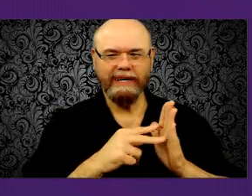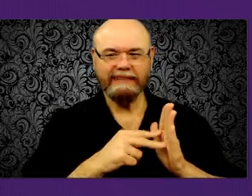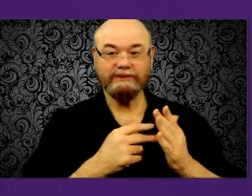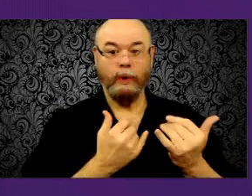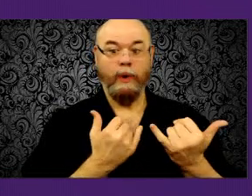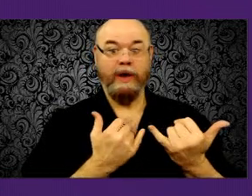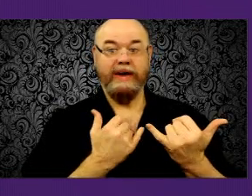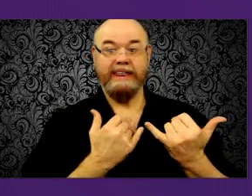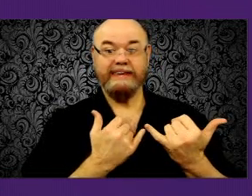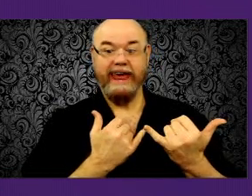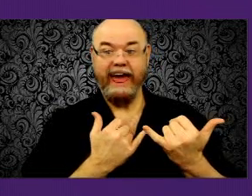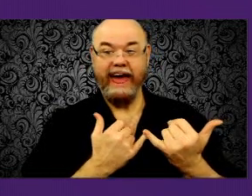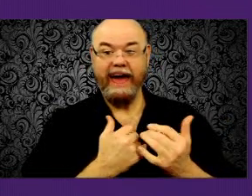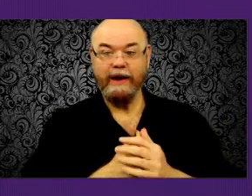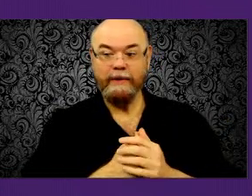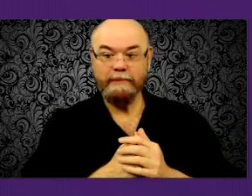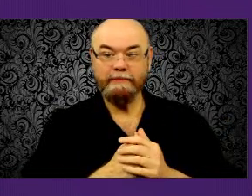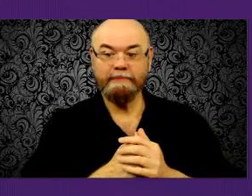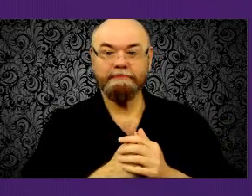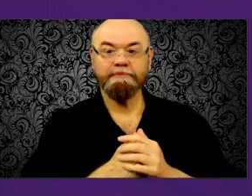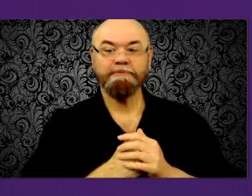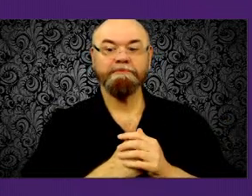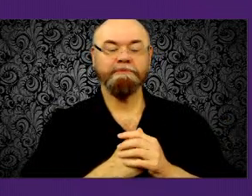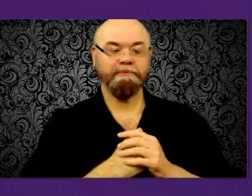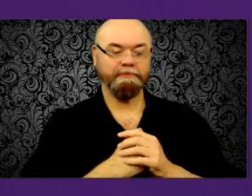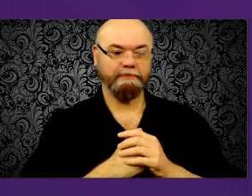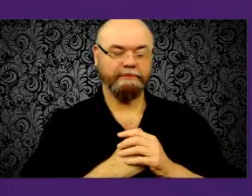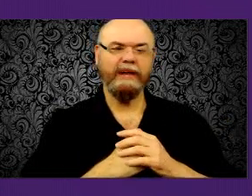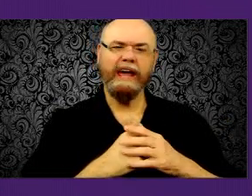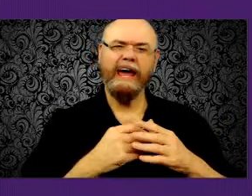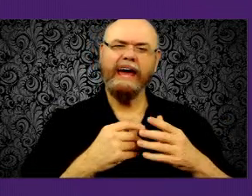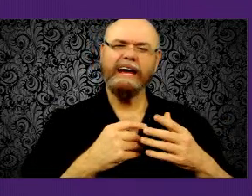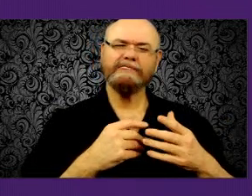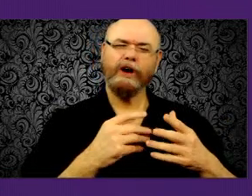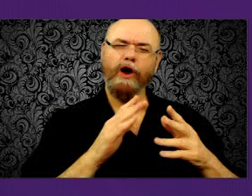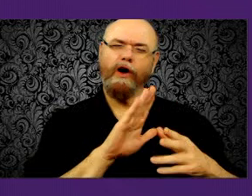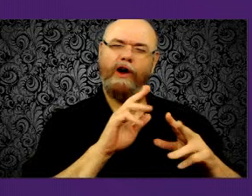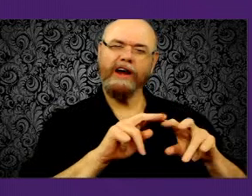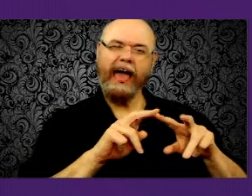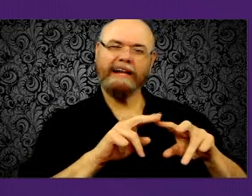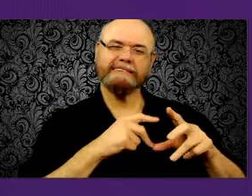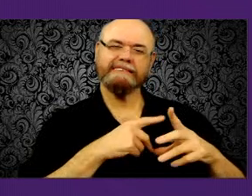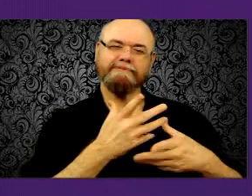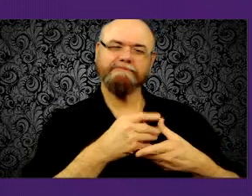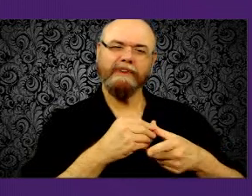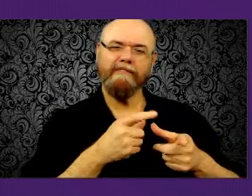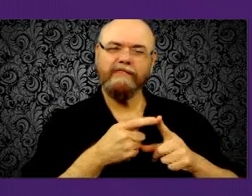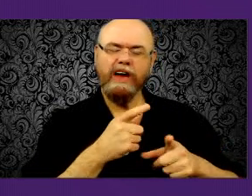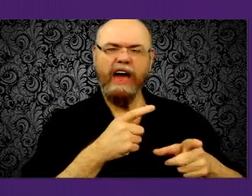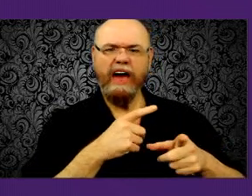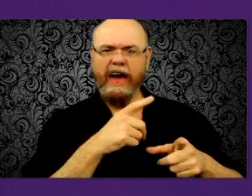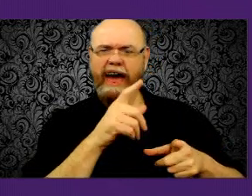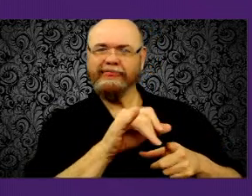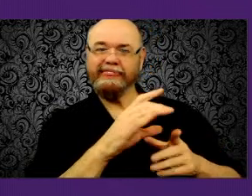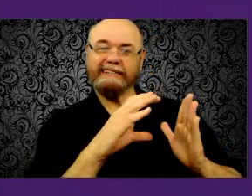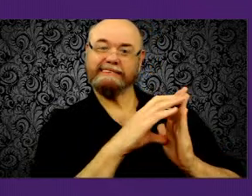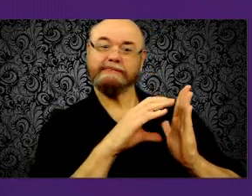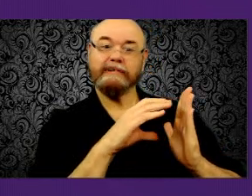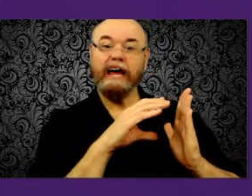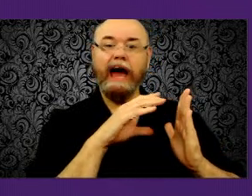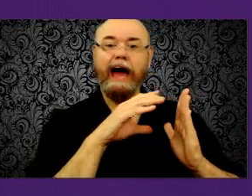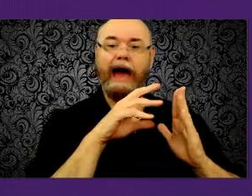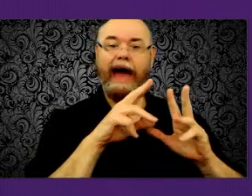her analysis. This is an excerpt from a student's literary analysis essay draft. So,